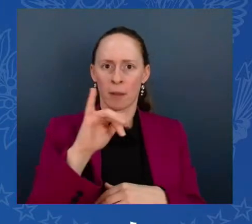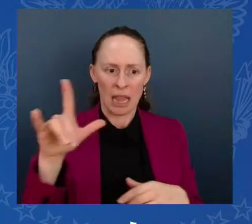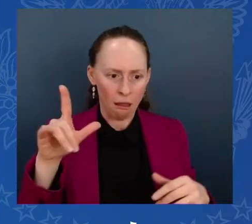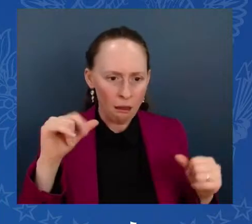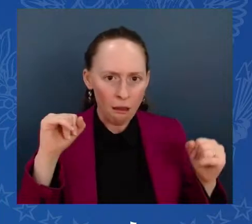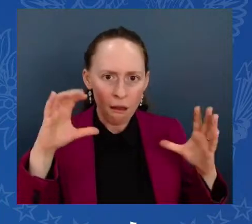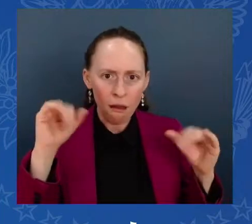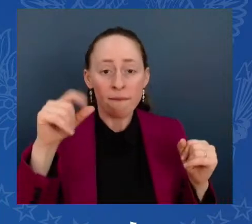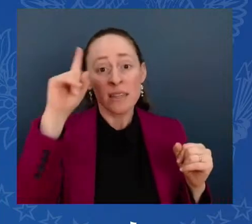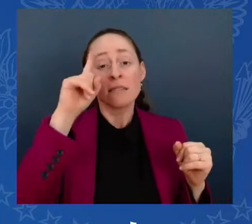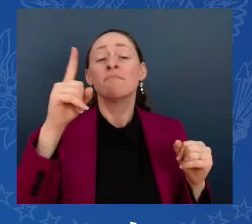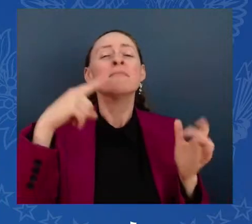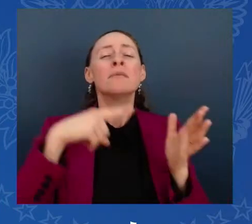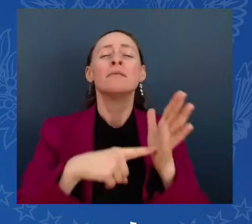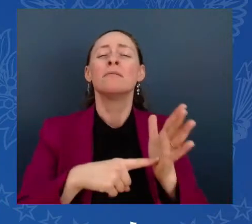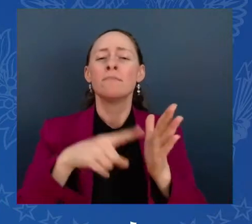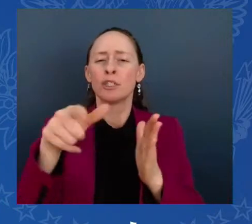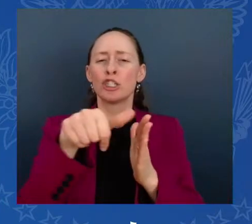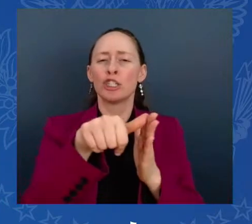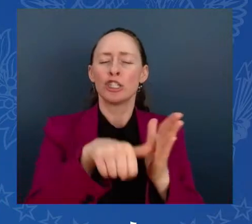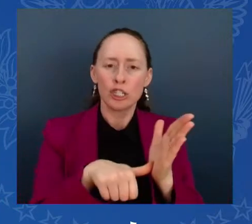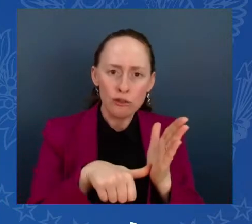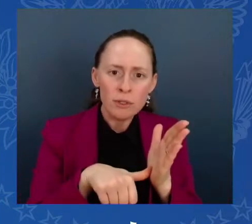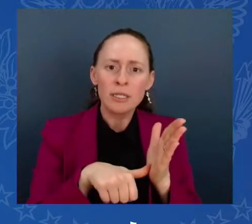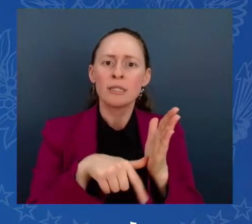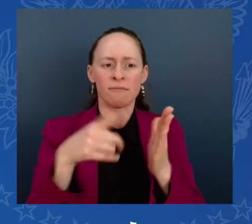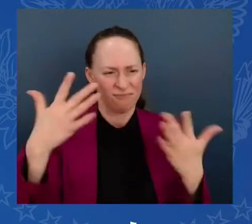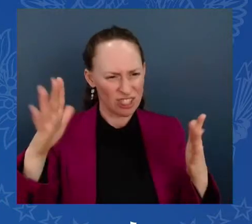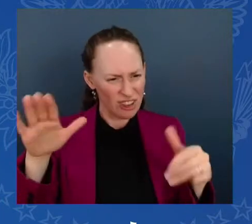is not in his network, he's going to get a surprise bill